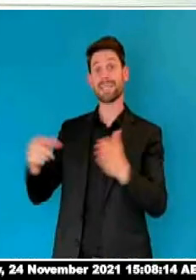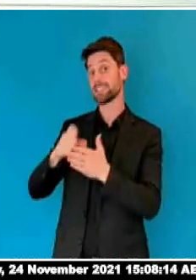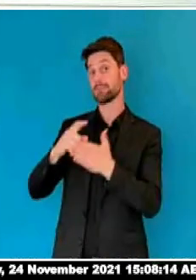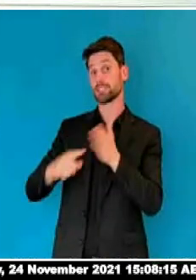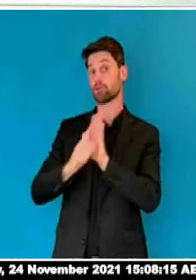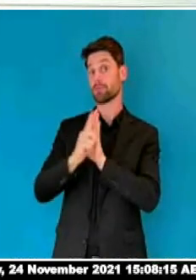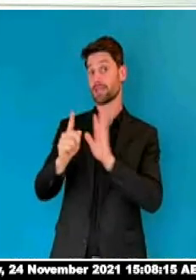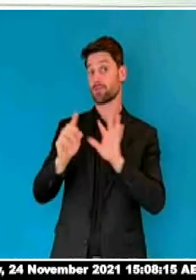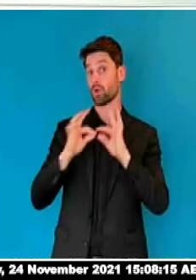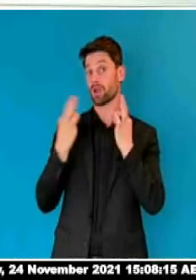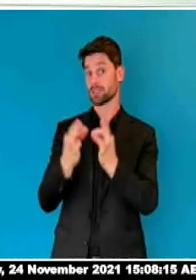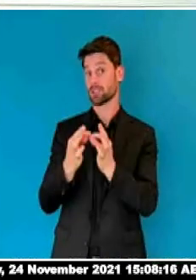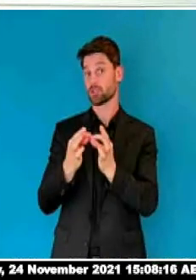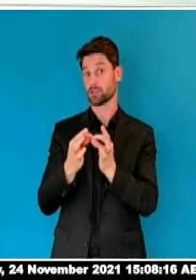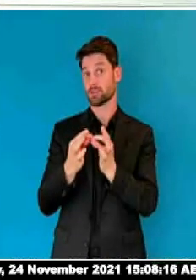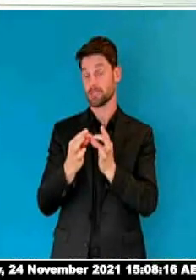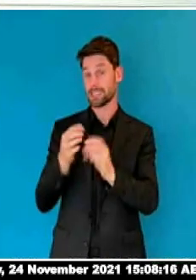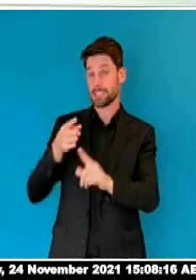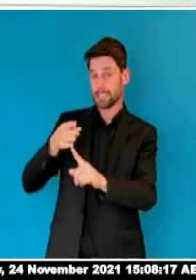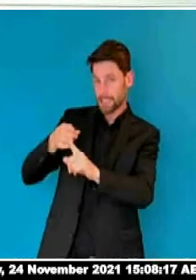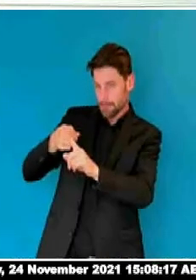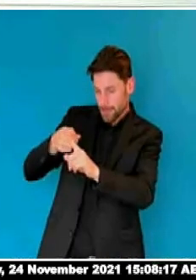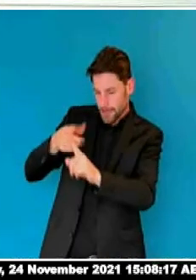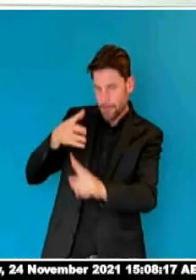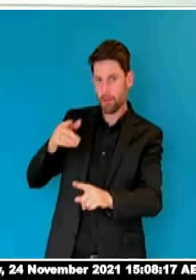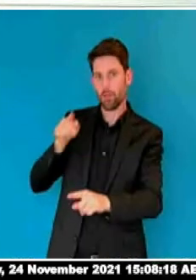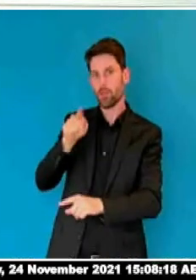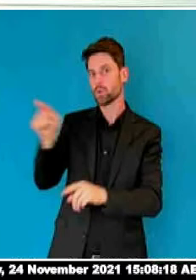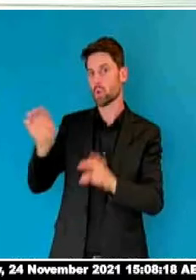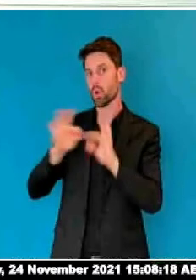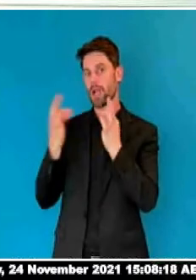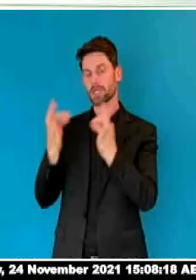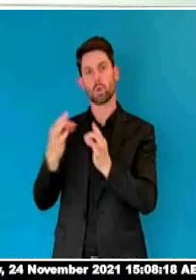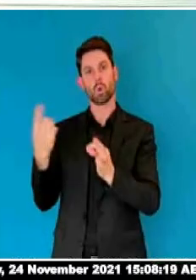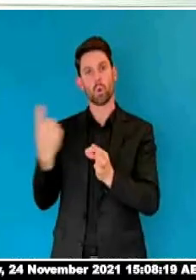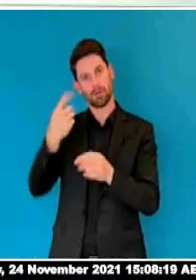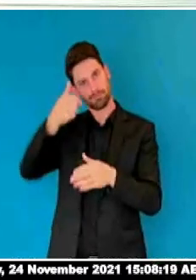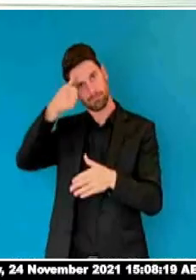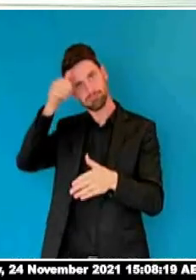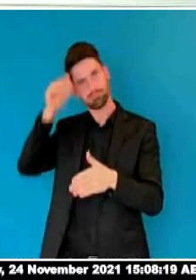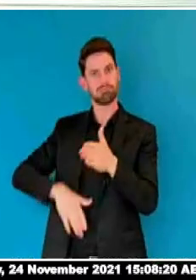organisations, specifically those with expertise in psychosocial health?